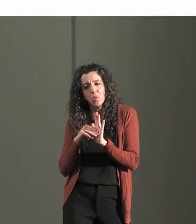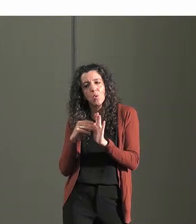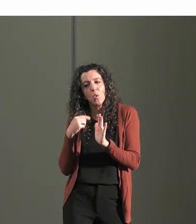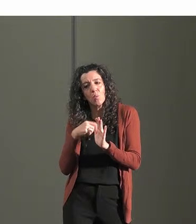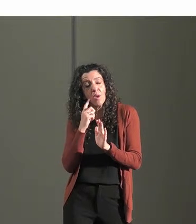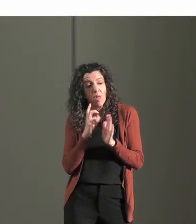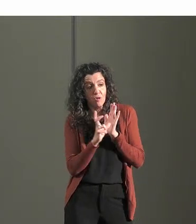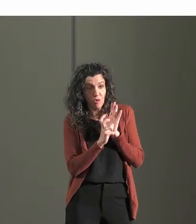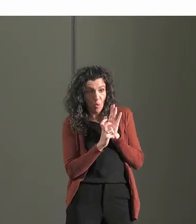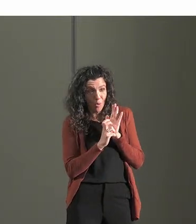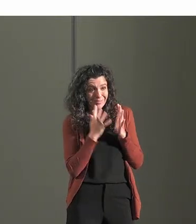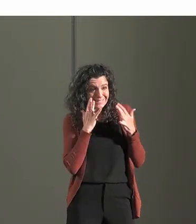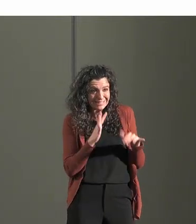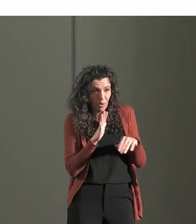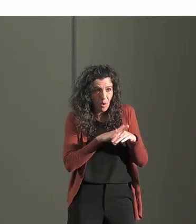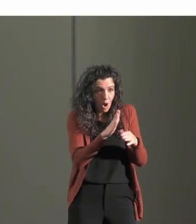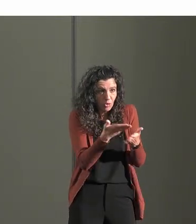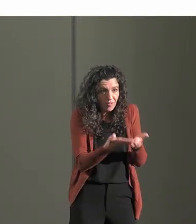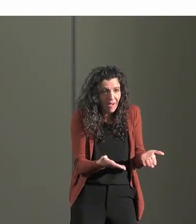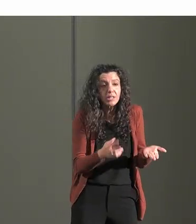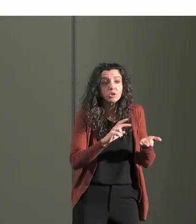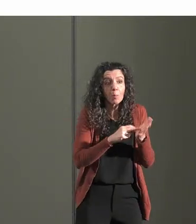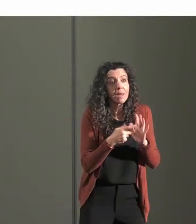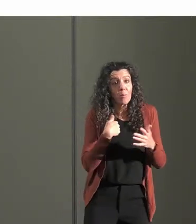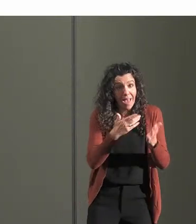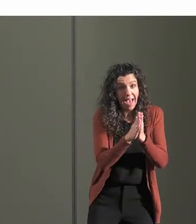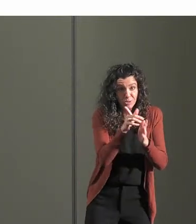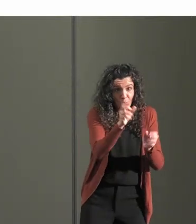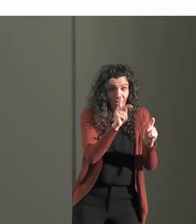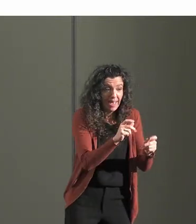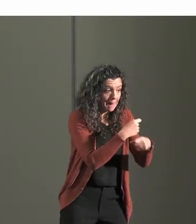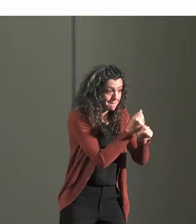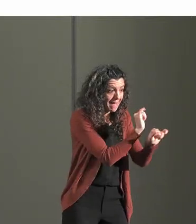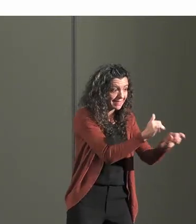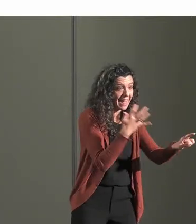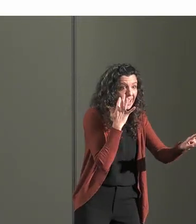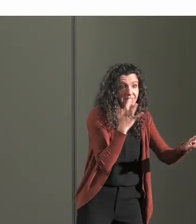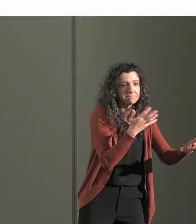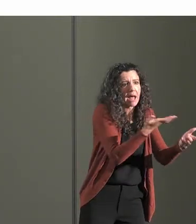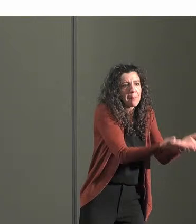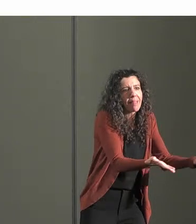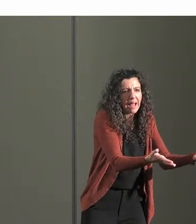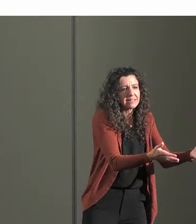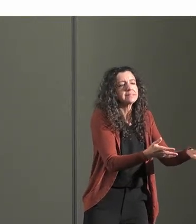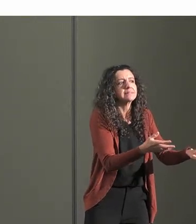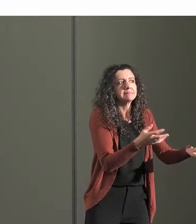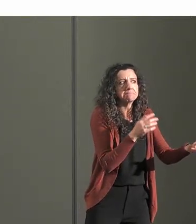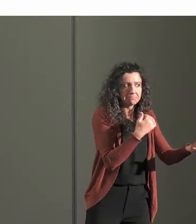model. We record that sound on your device. We ask you to